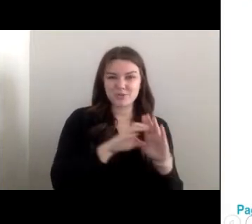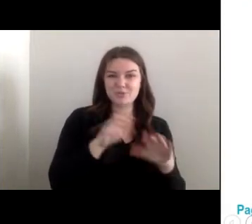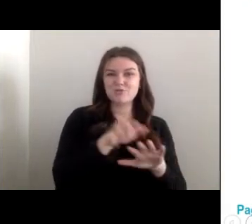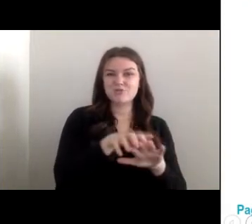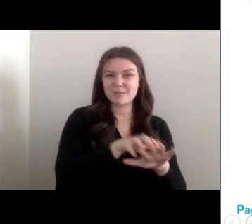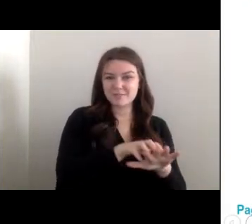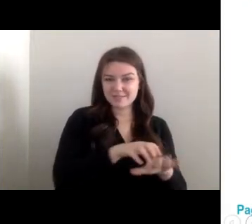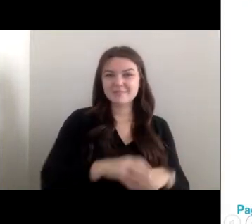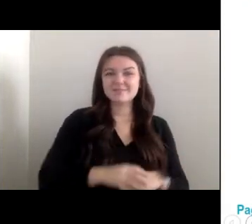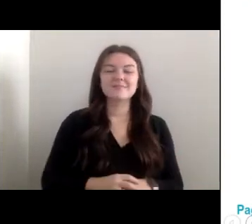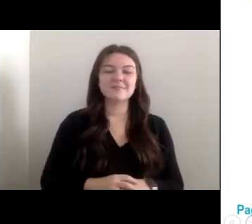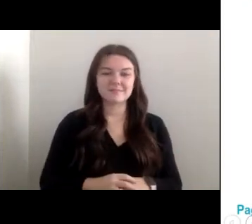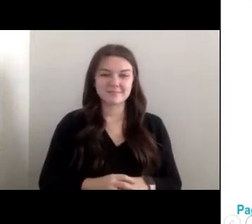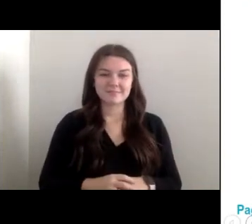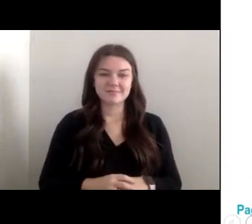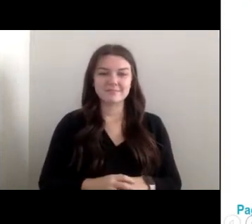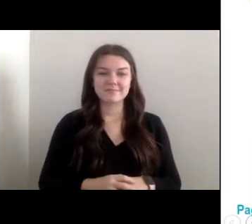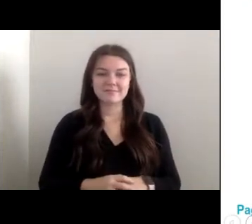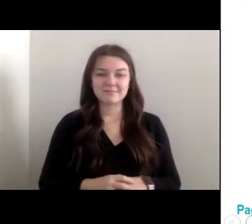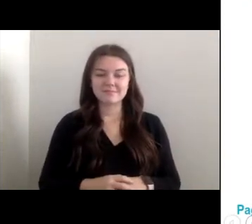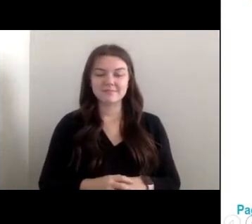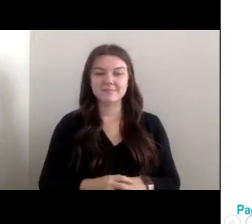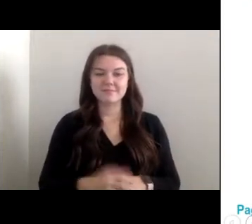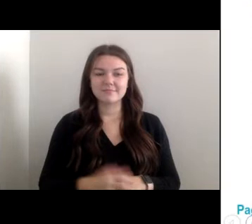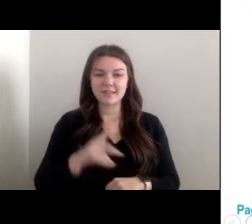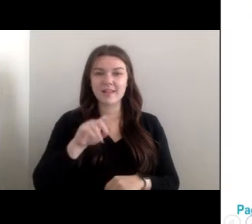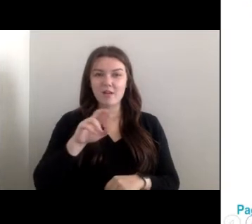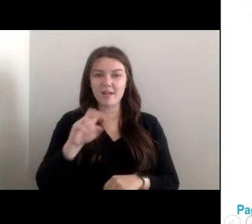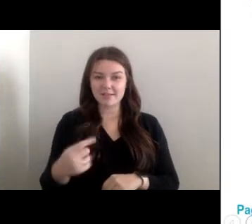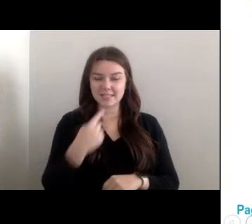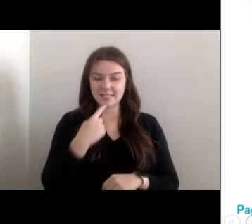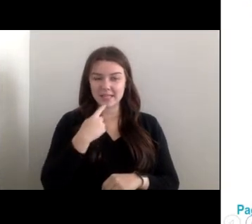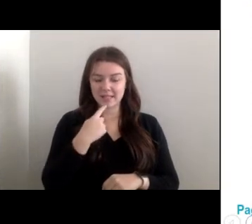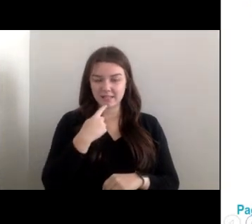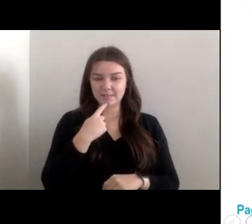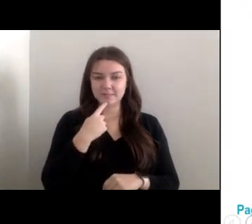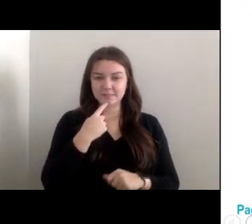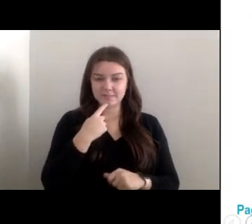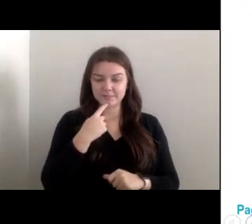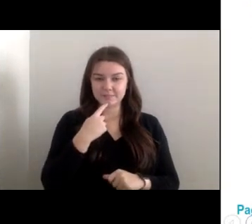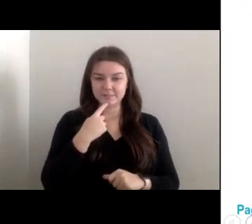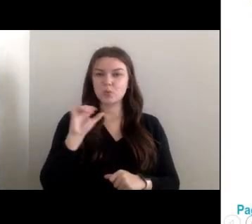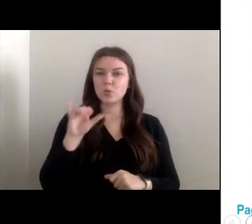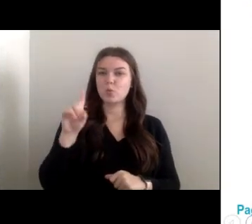Yeah. [Lisa] Karen is saying that... Oh, that's a question, sorry.